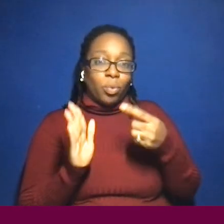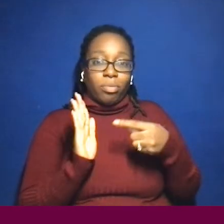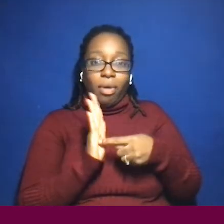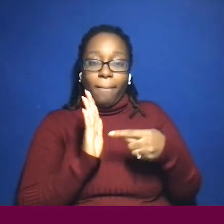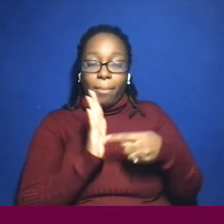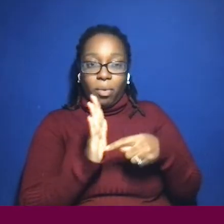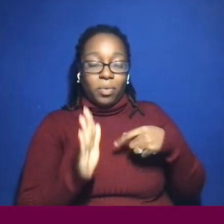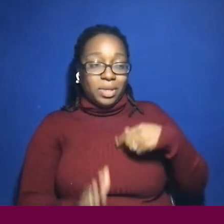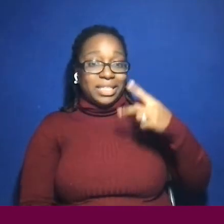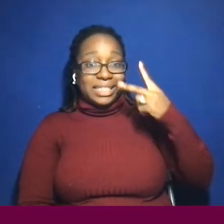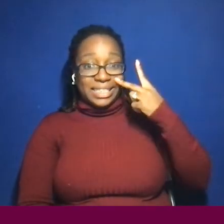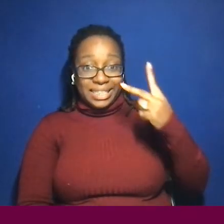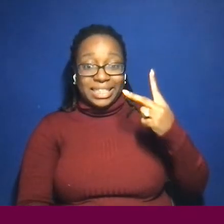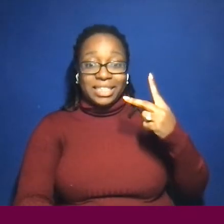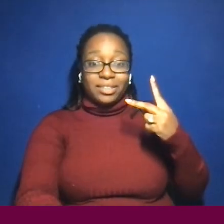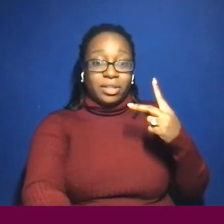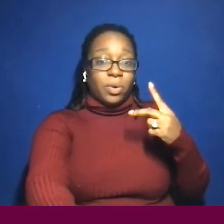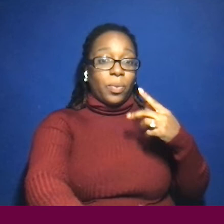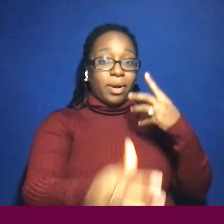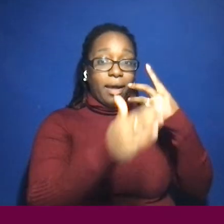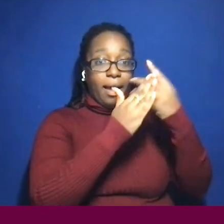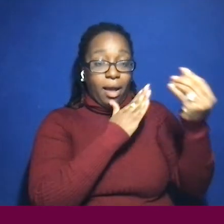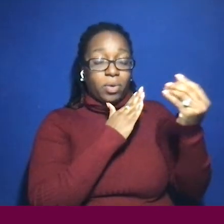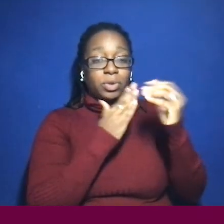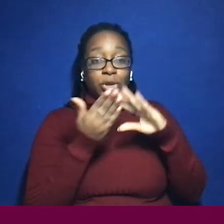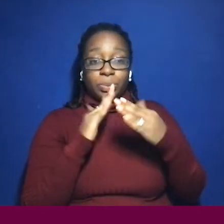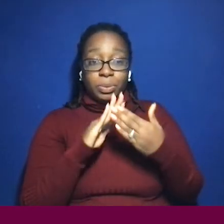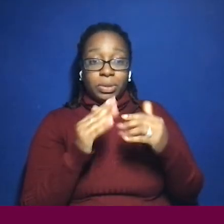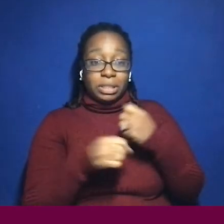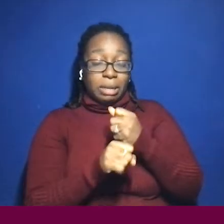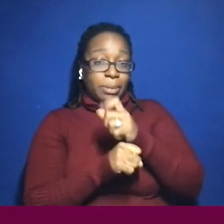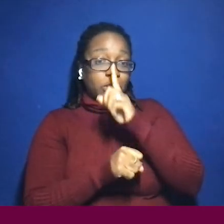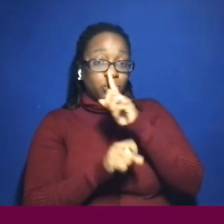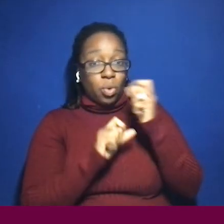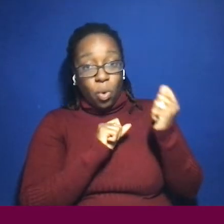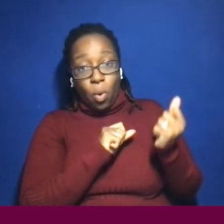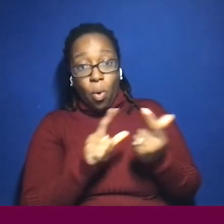where they had gone out to communities and made sure that all the stakeholders, all of us,